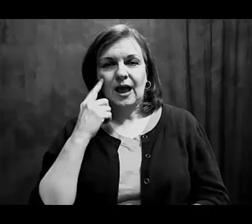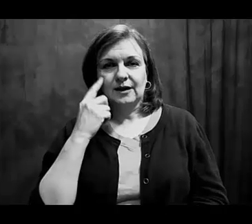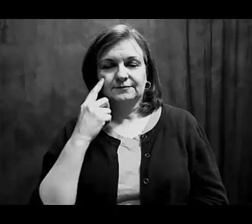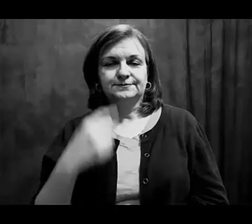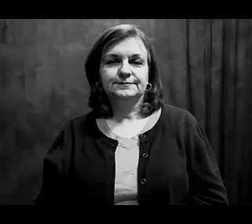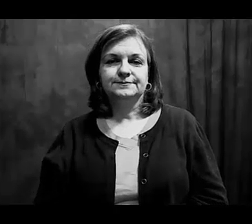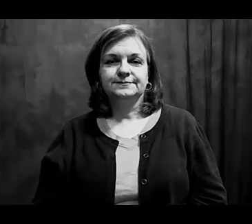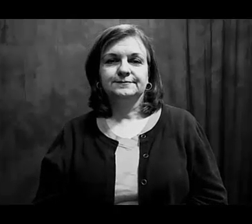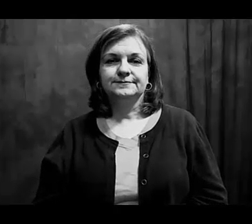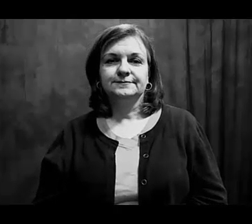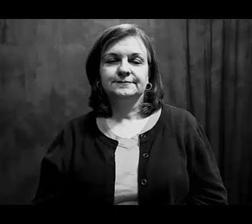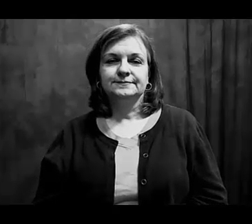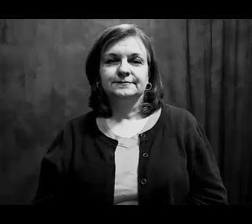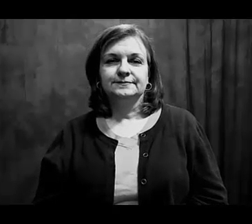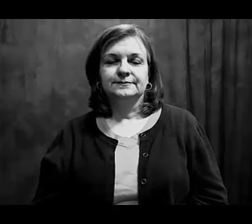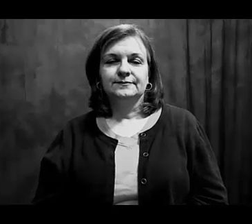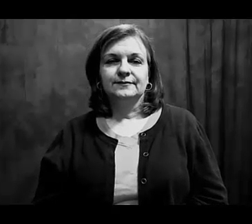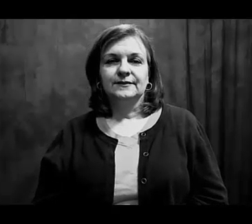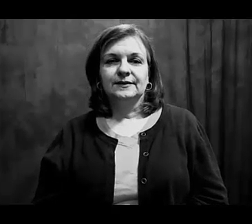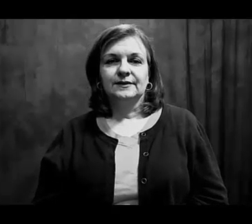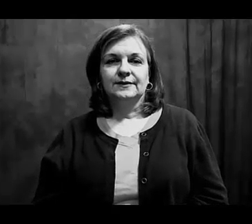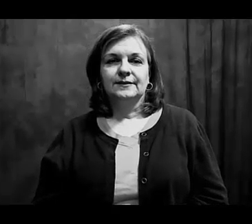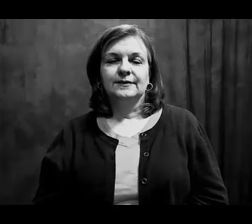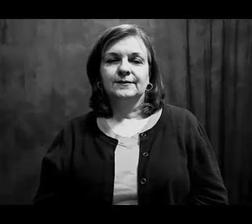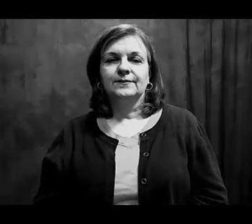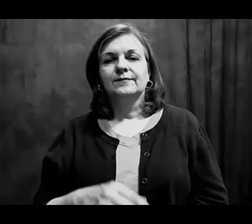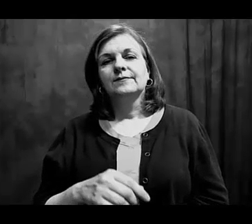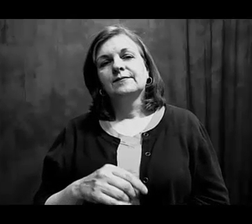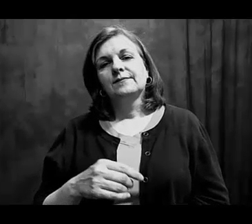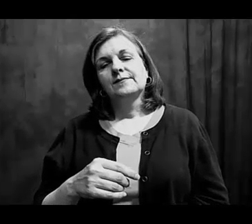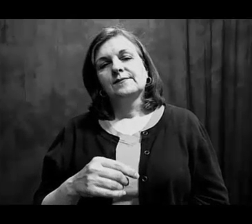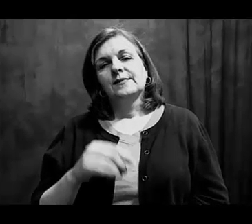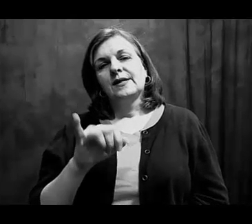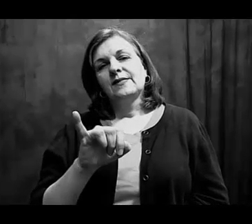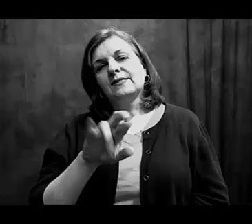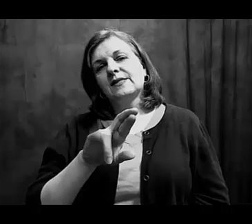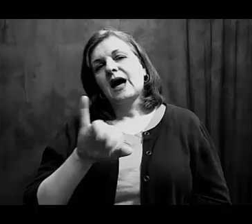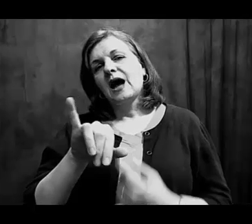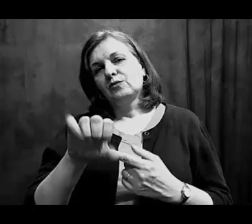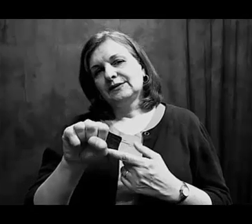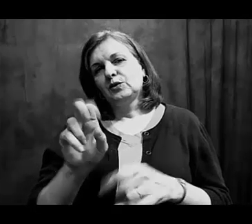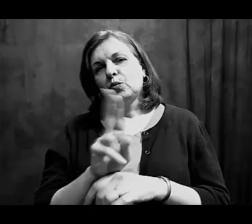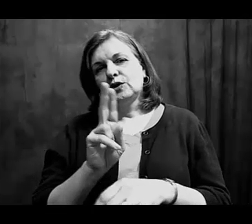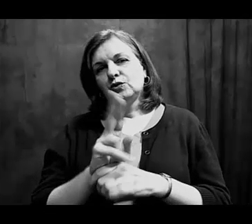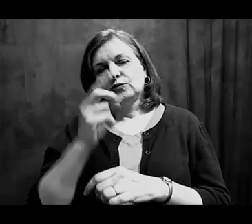so if we're going to have that iris there we are actually going to use it for more than just